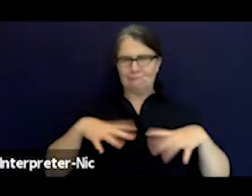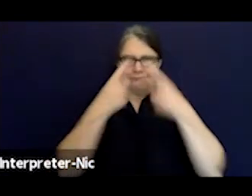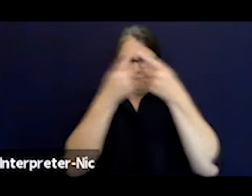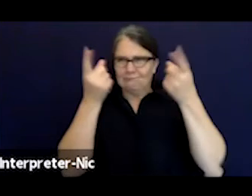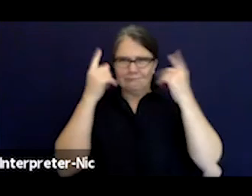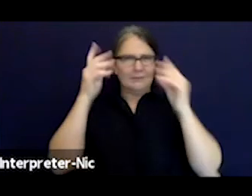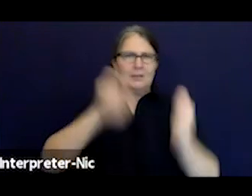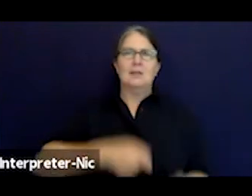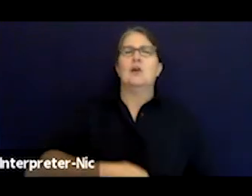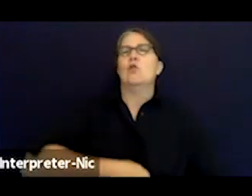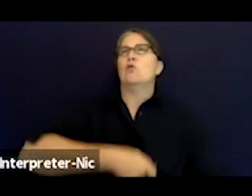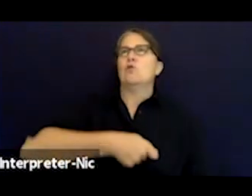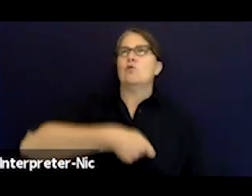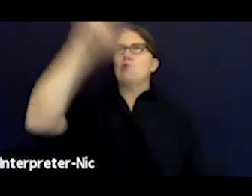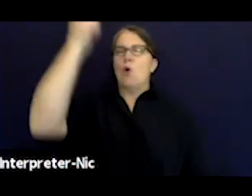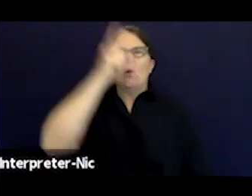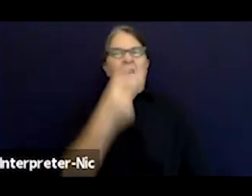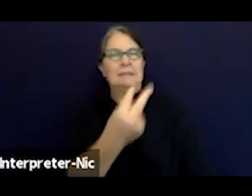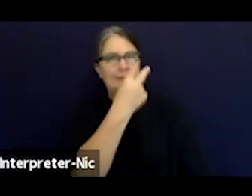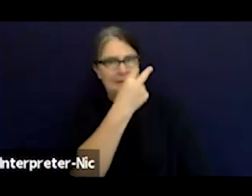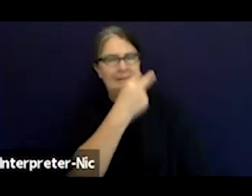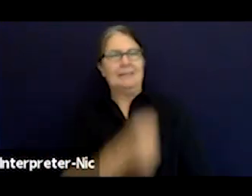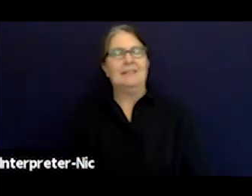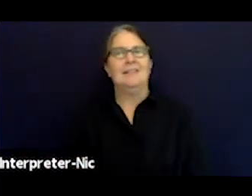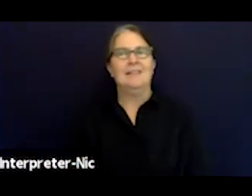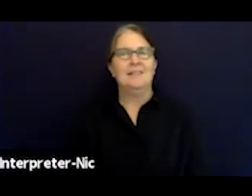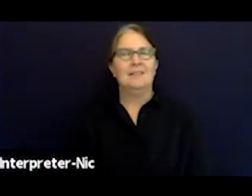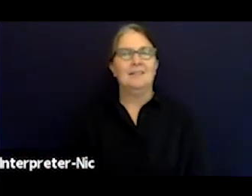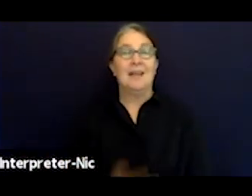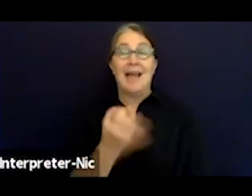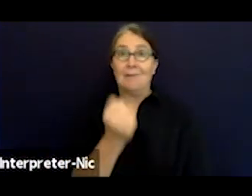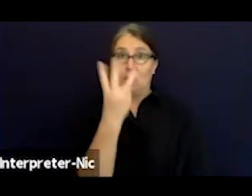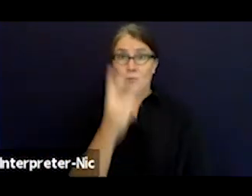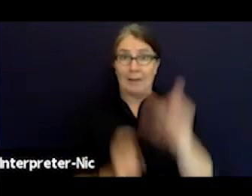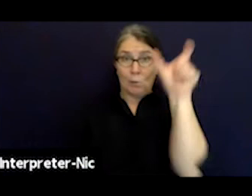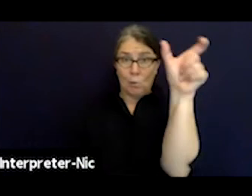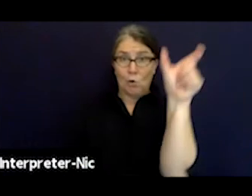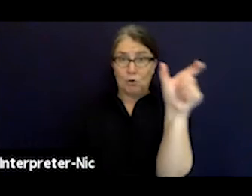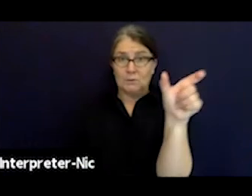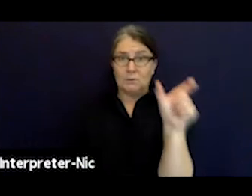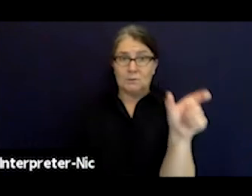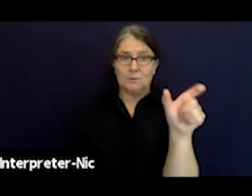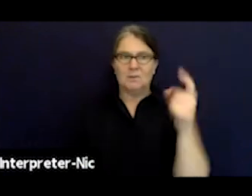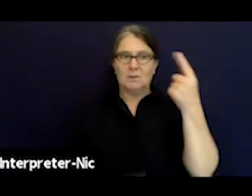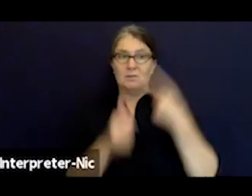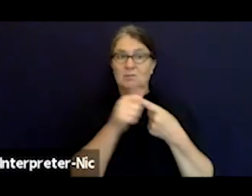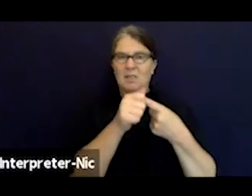up into the air. On the screen are three words: Persistence, retention and satisfaction.